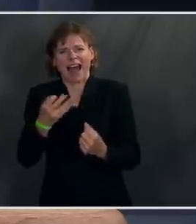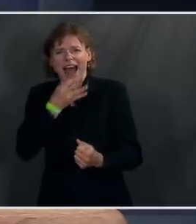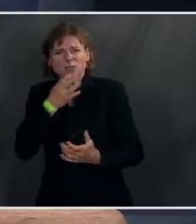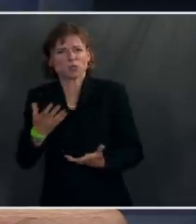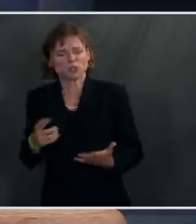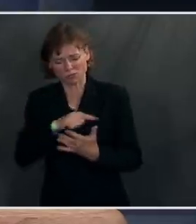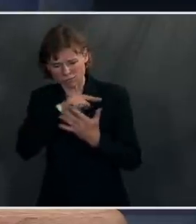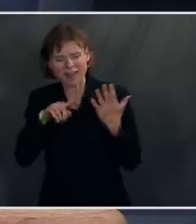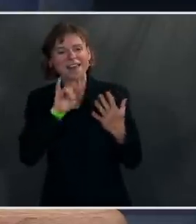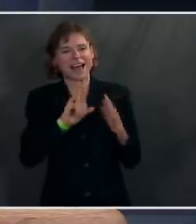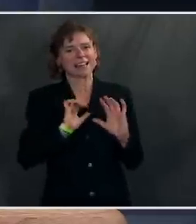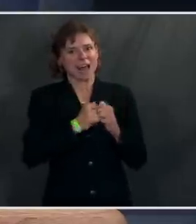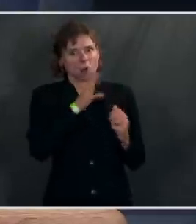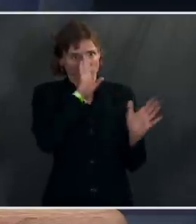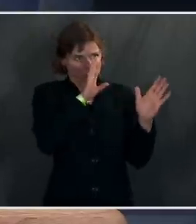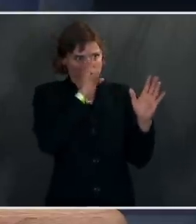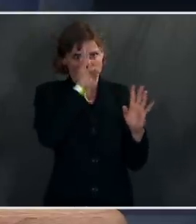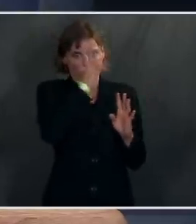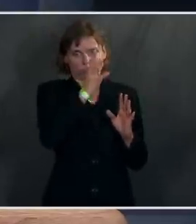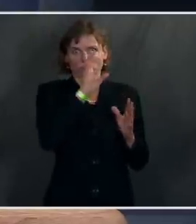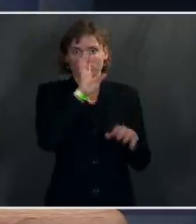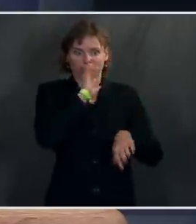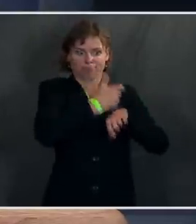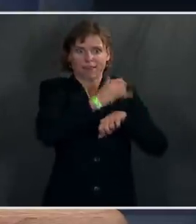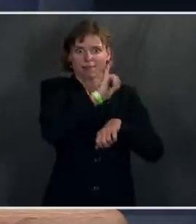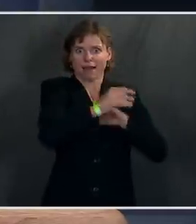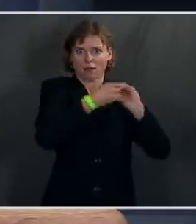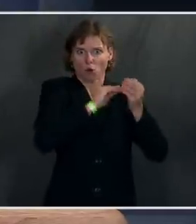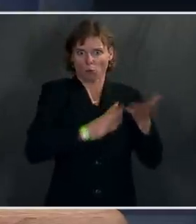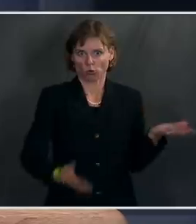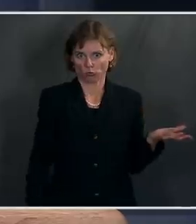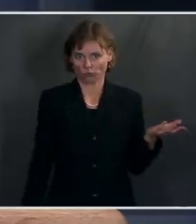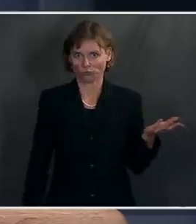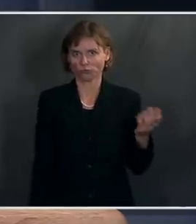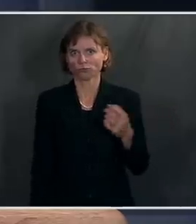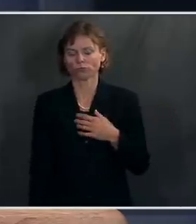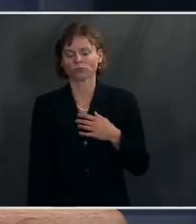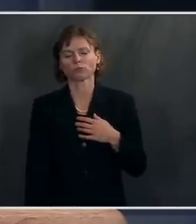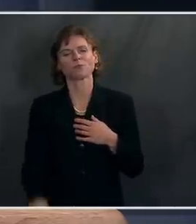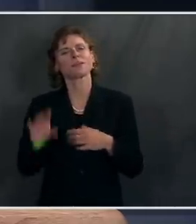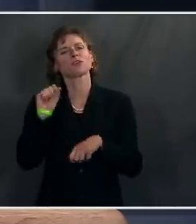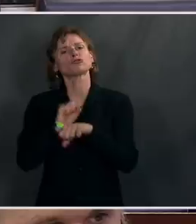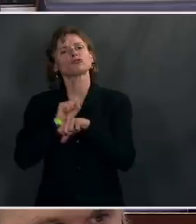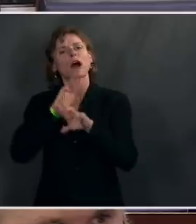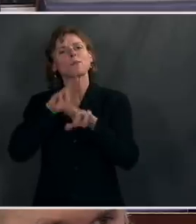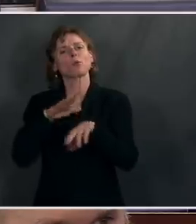there's got to be a jobs report on Friday. Depending on how that jobs report looks,